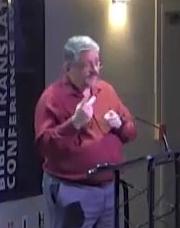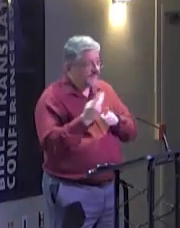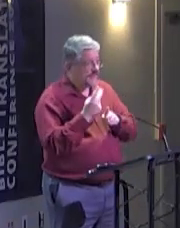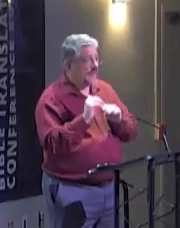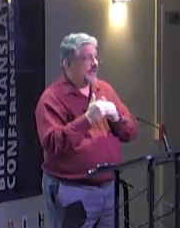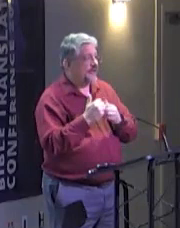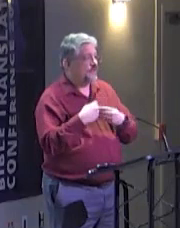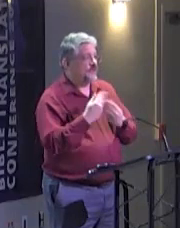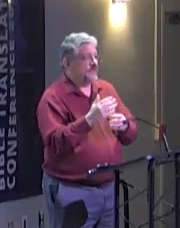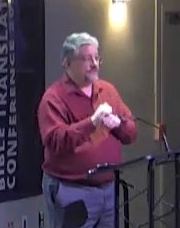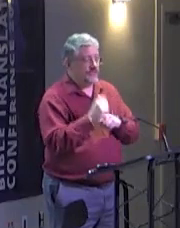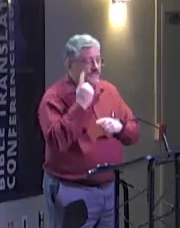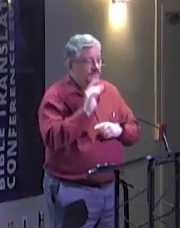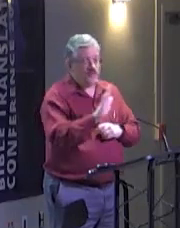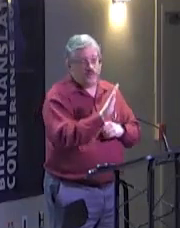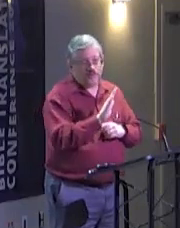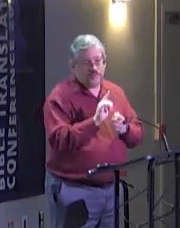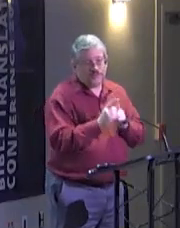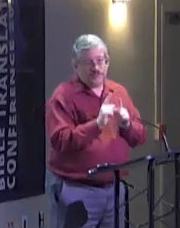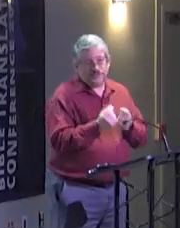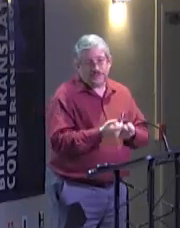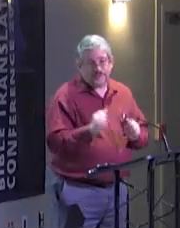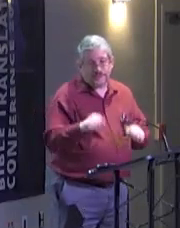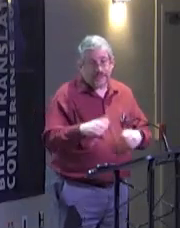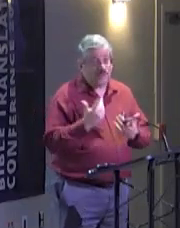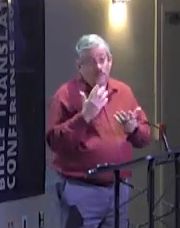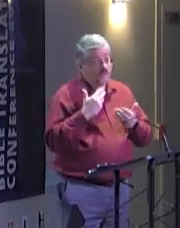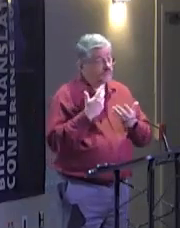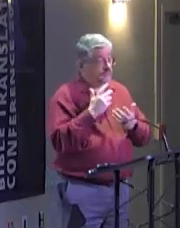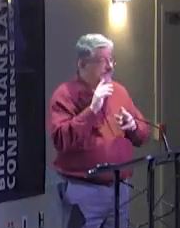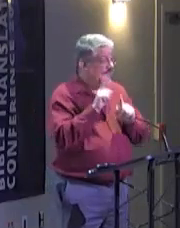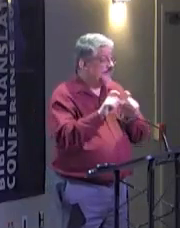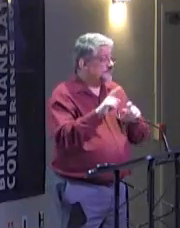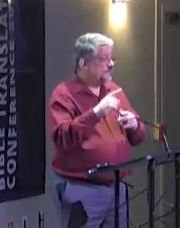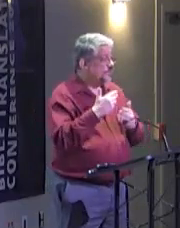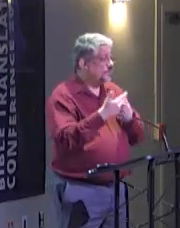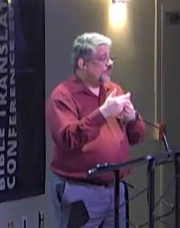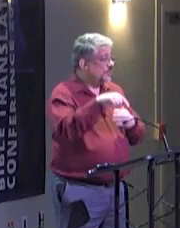So it's just a matter of him scheduling the time to work with your translation team and train them in how to use it.